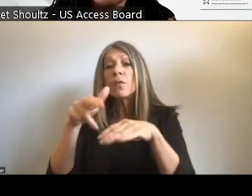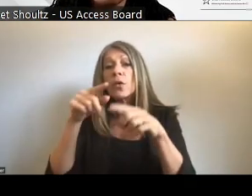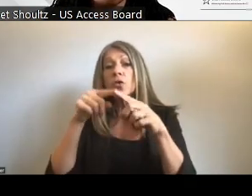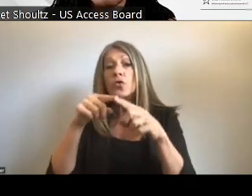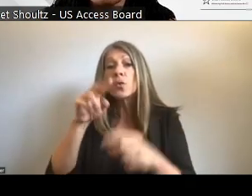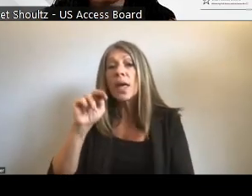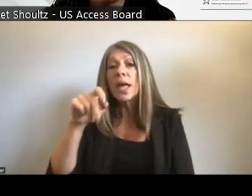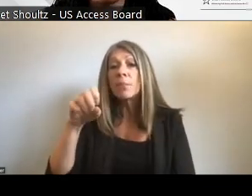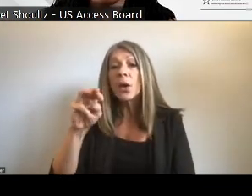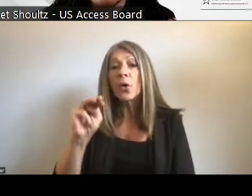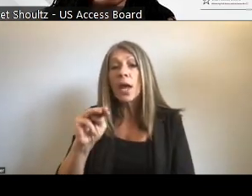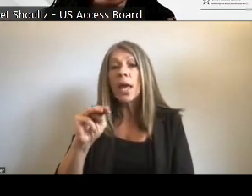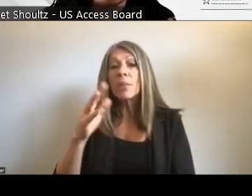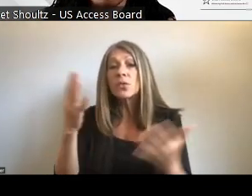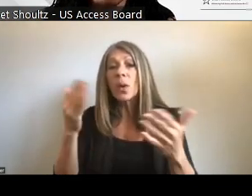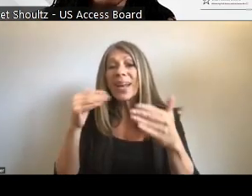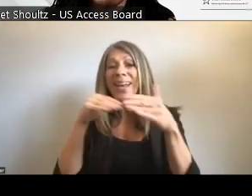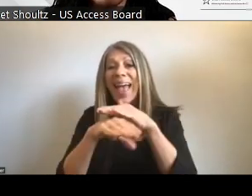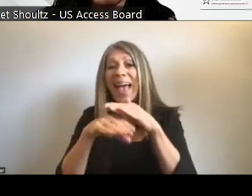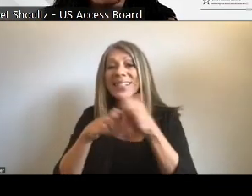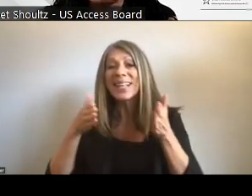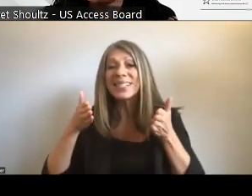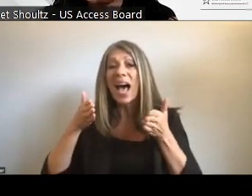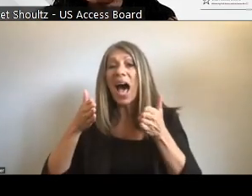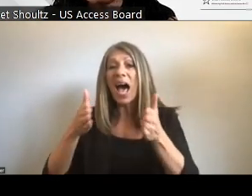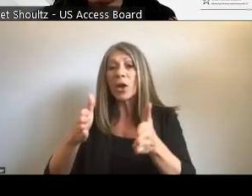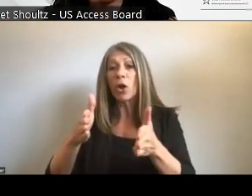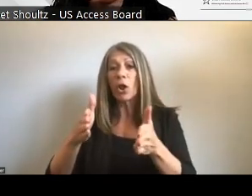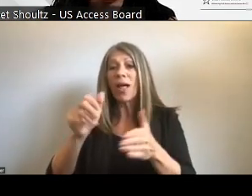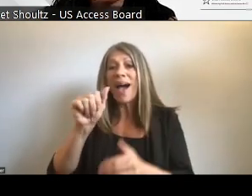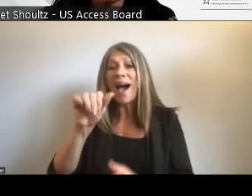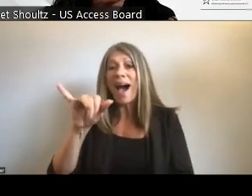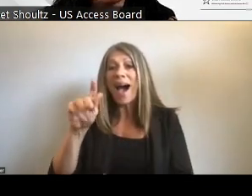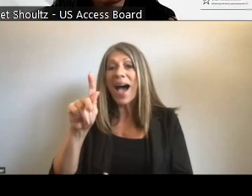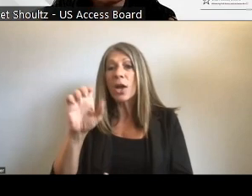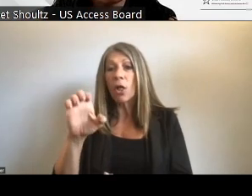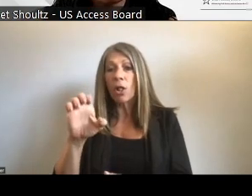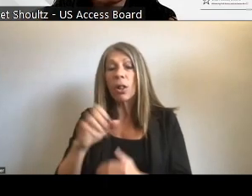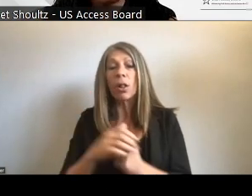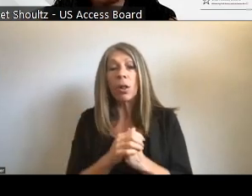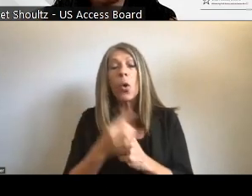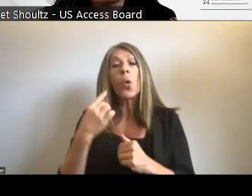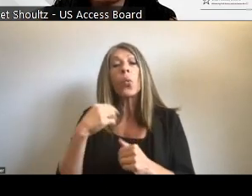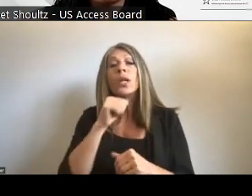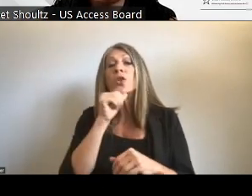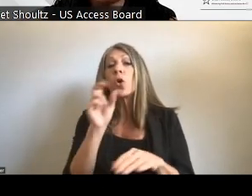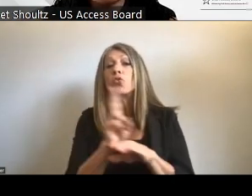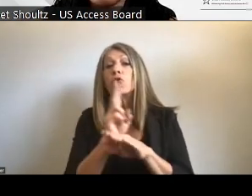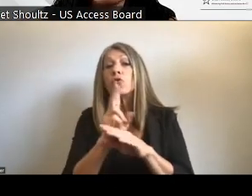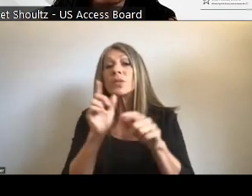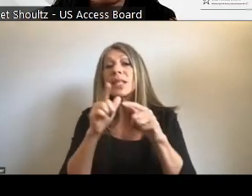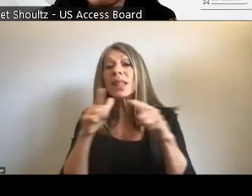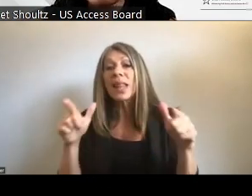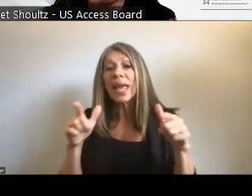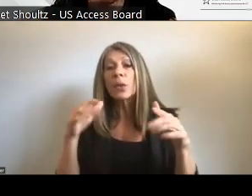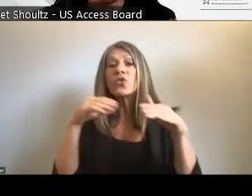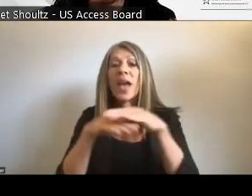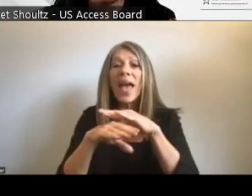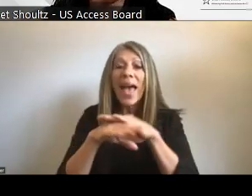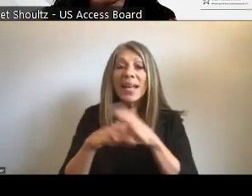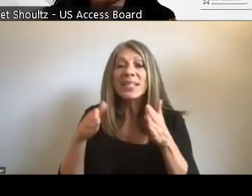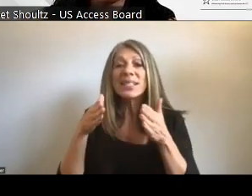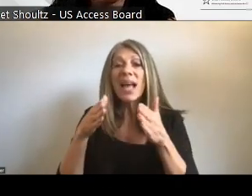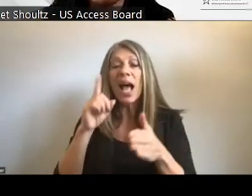NPRM as an access aisle. So even though we don't use the language "access aisle" for a parallel